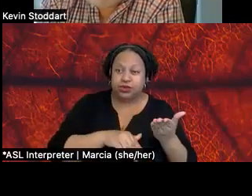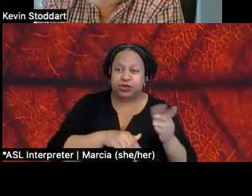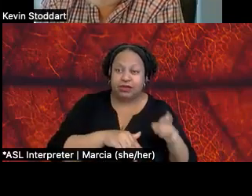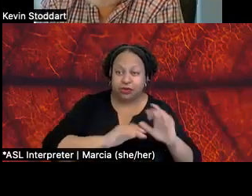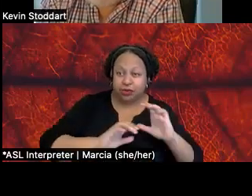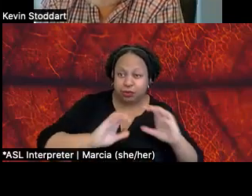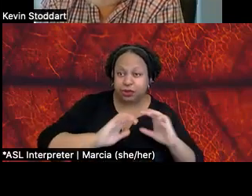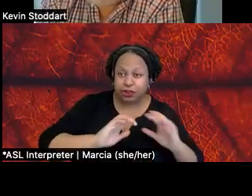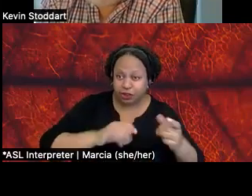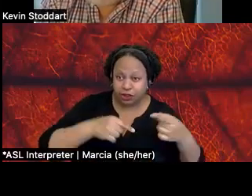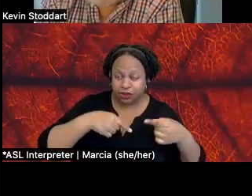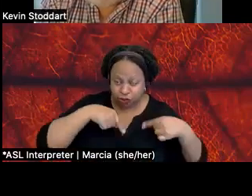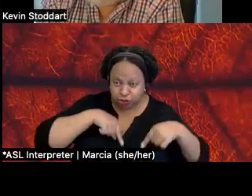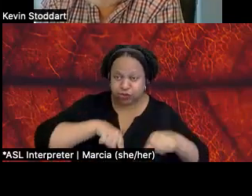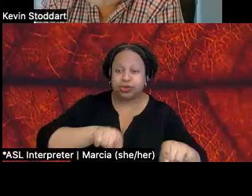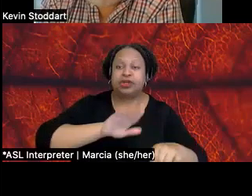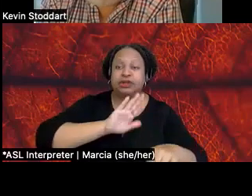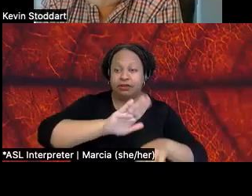the course of their time at university.